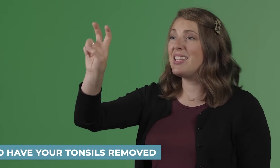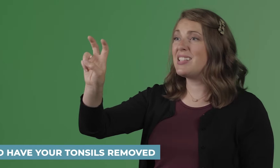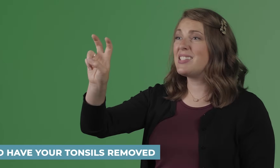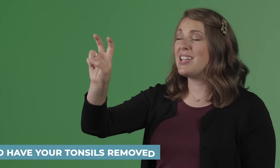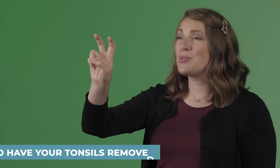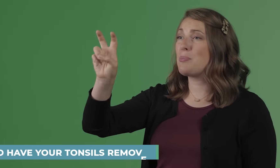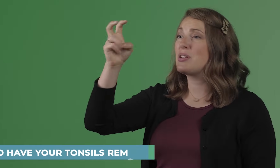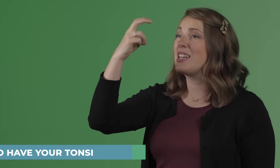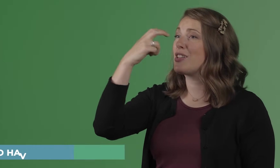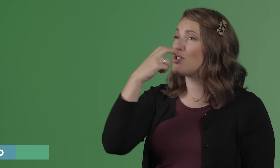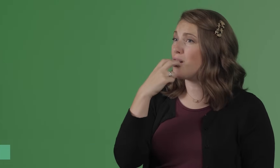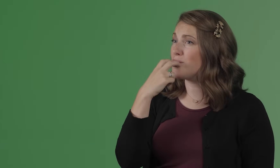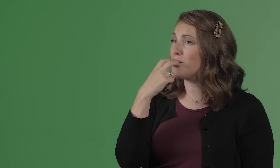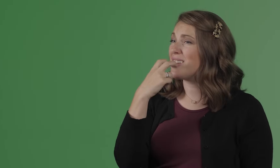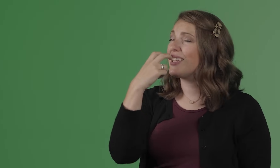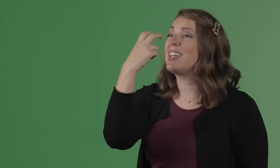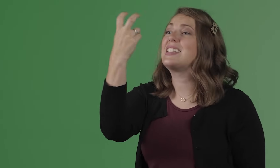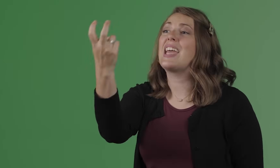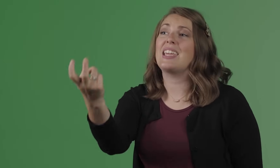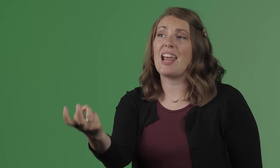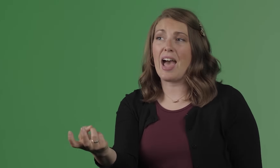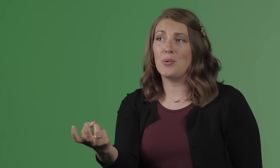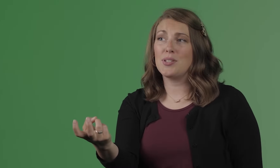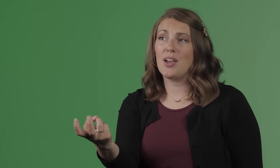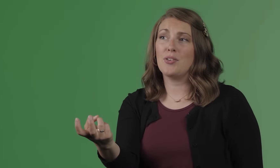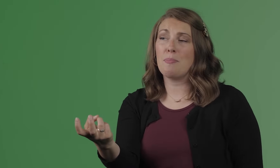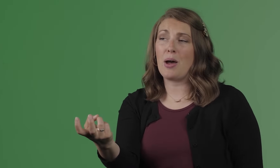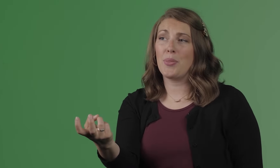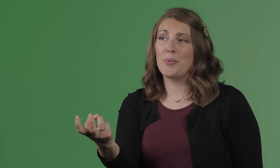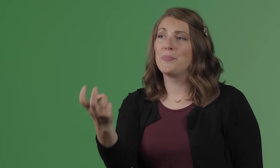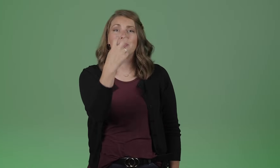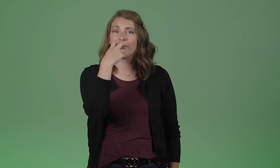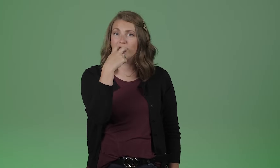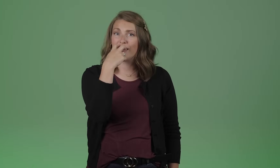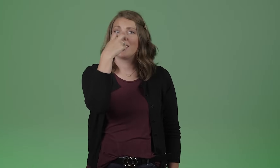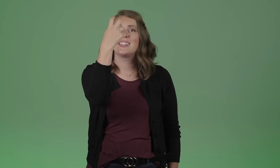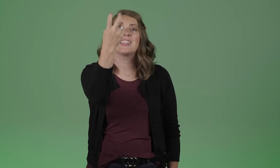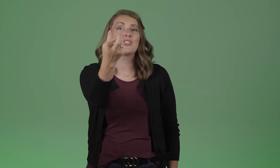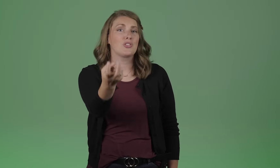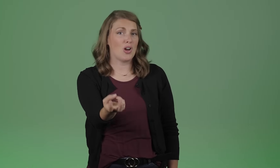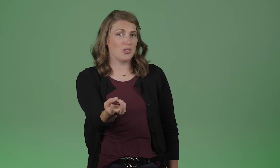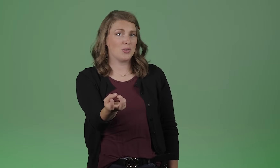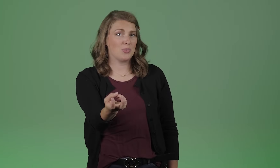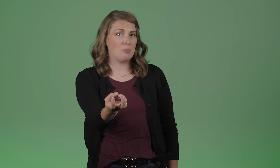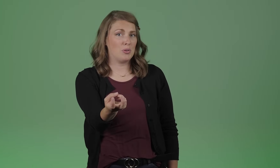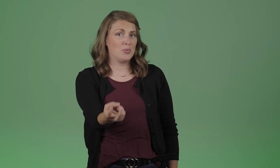this is representing the tonsils getting taken out of your mouth 'to get your tonsils removed.'